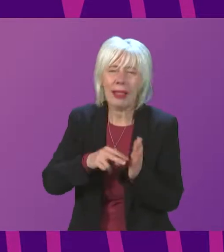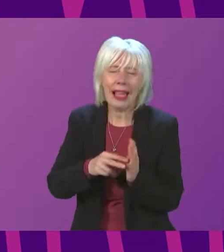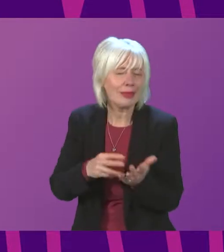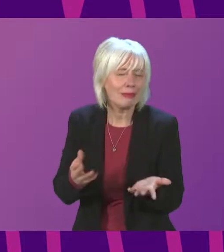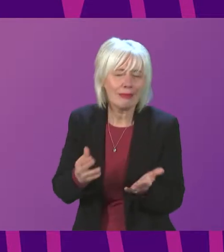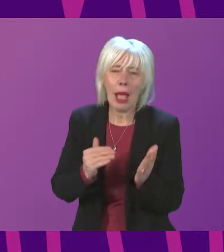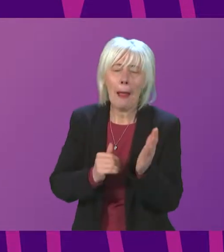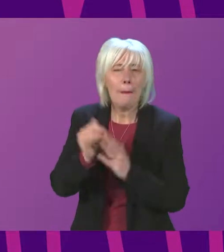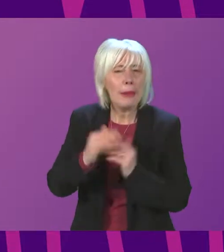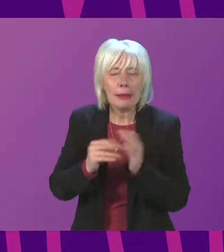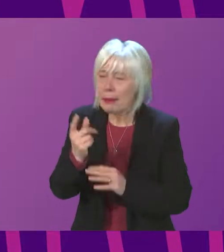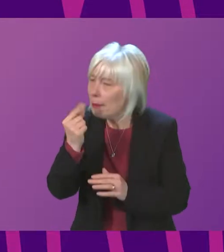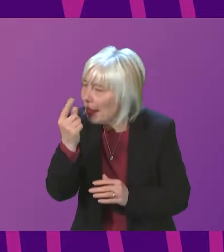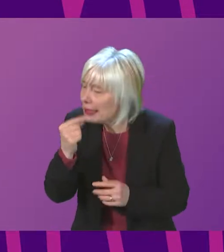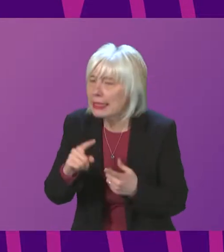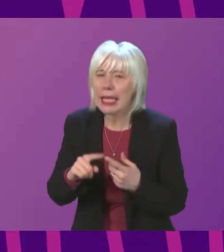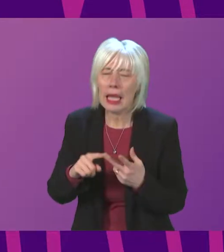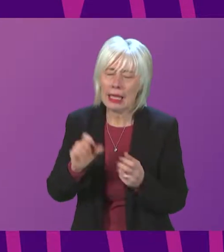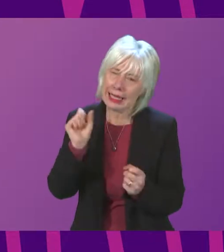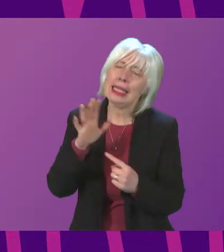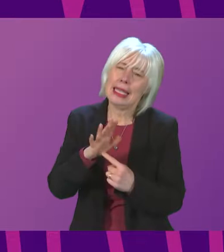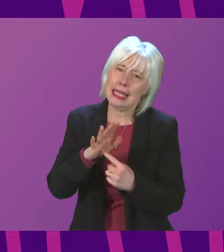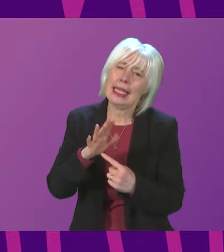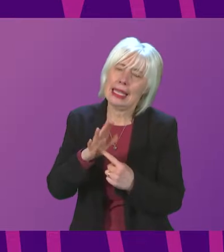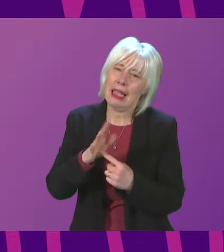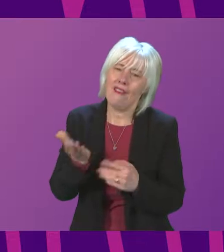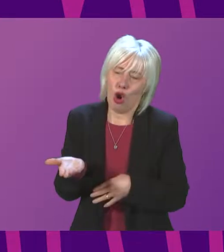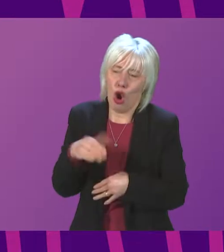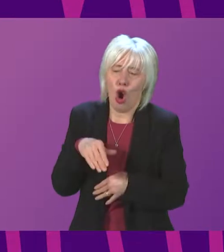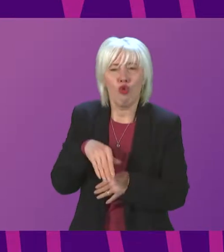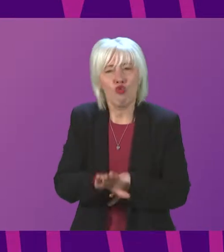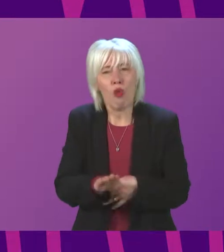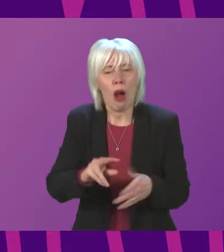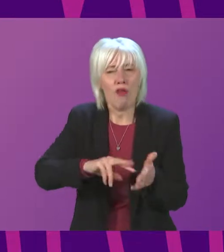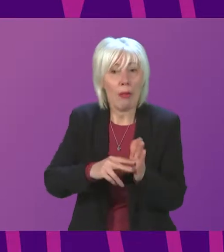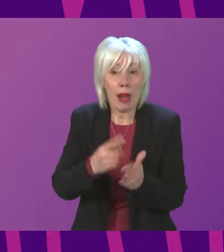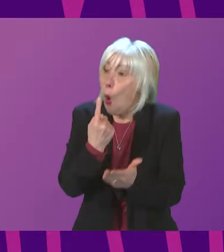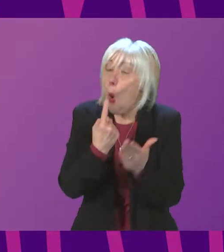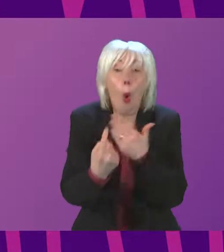Building capacity is a key part of the NHS recovery plan, but it is not the only part.